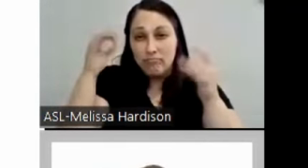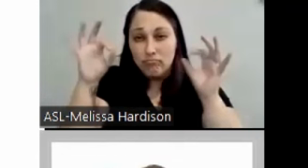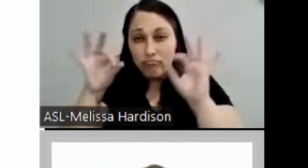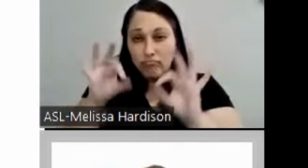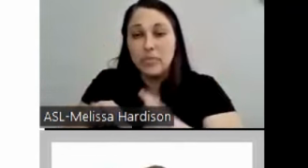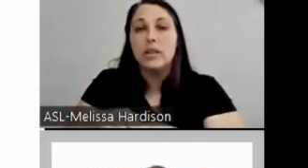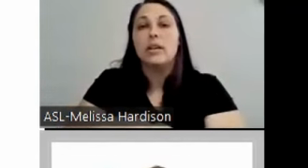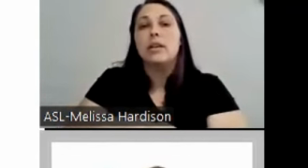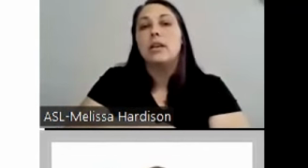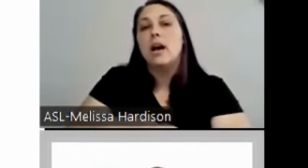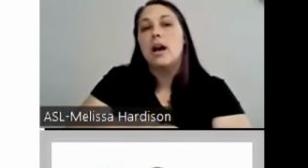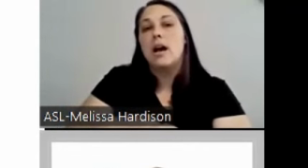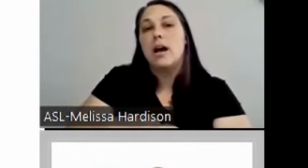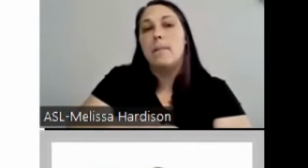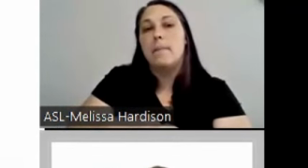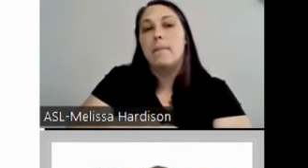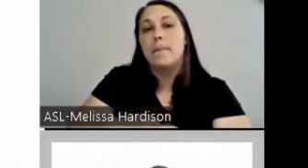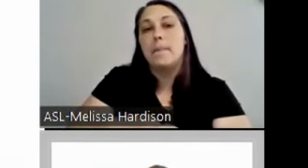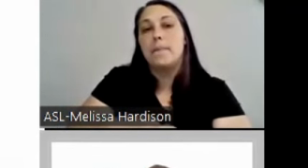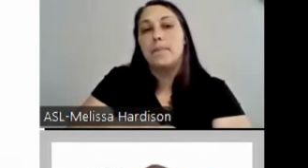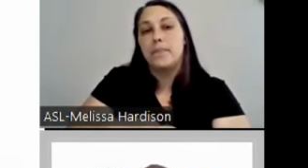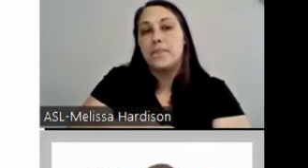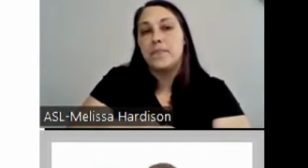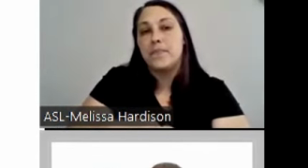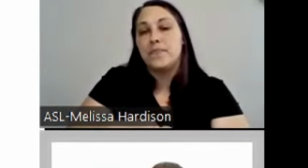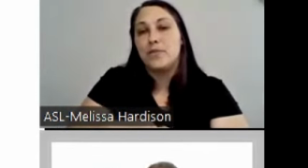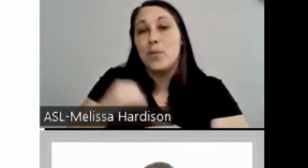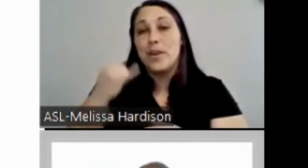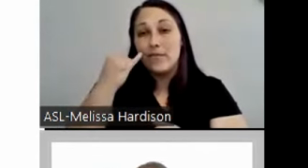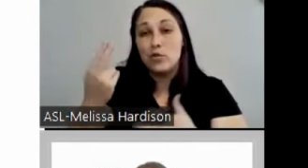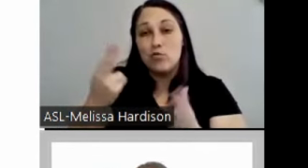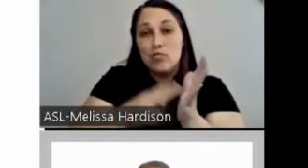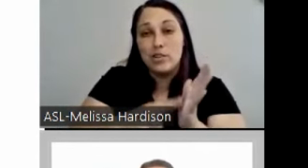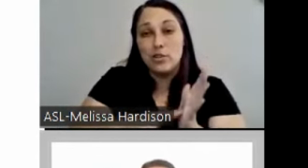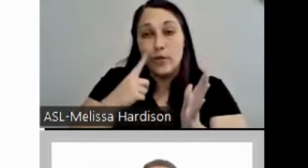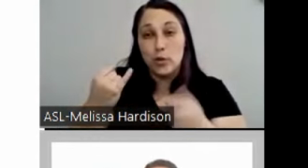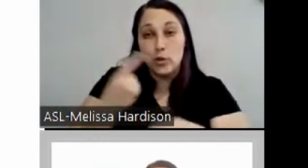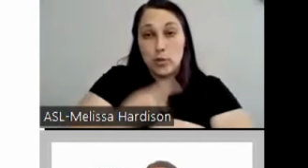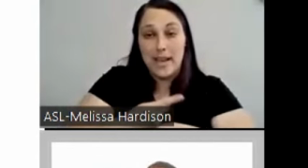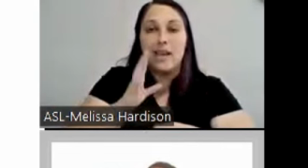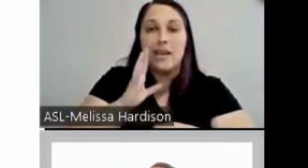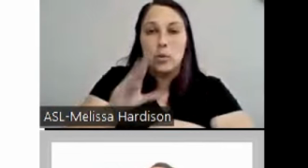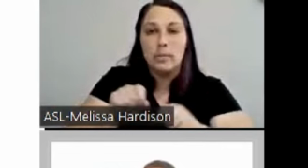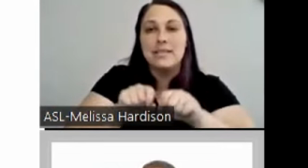And finally, we have a lovable homes coalition in the state that meets on kind of a quarterly basis throughout most of the year.